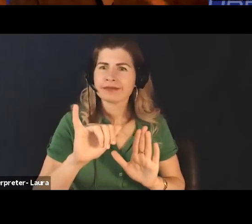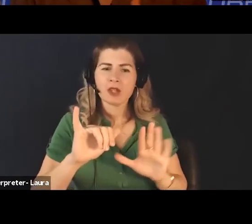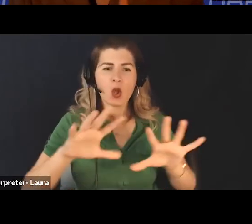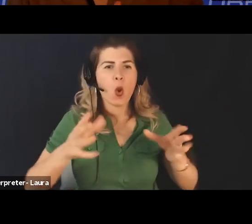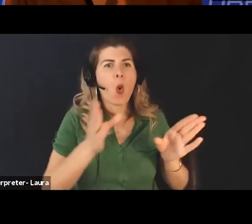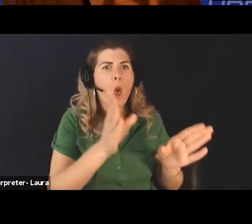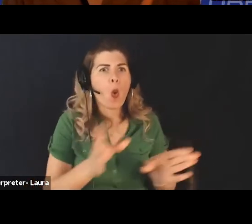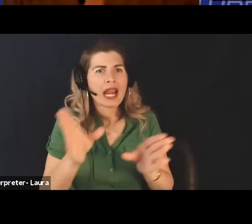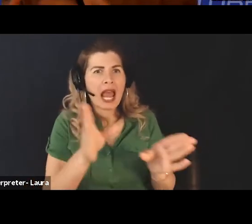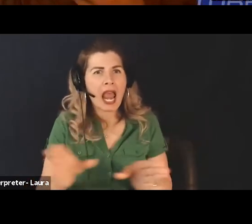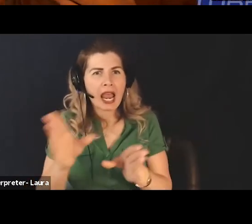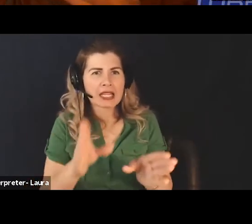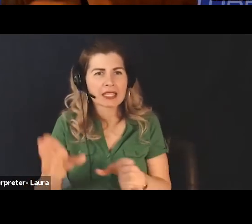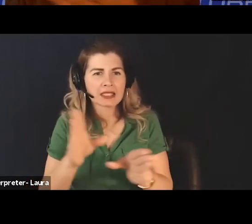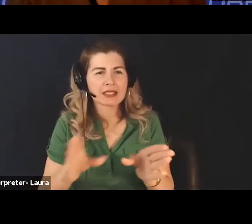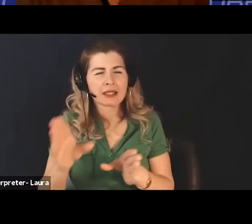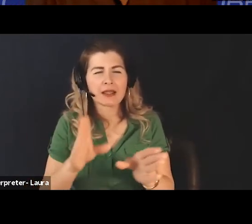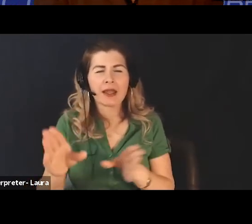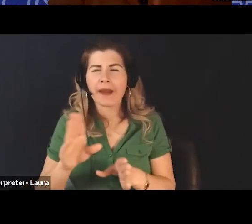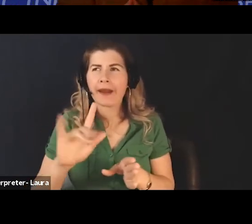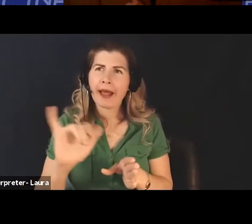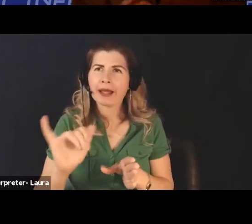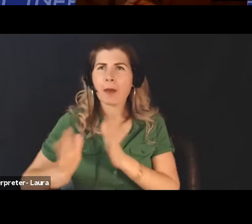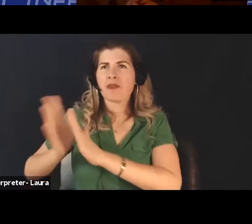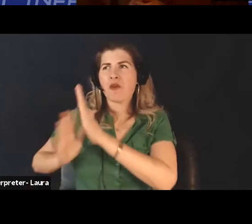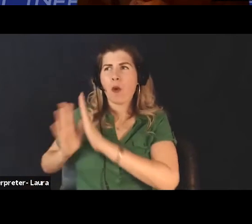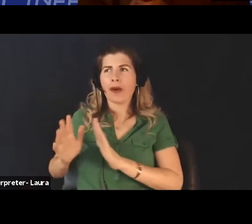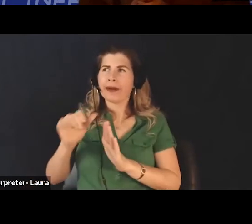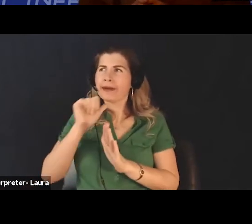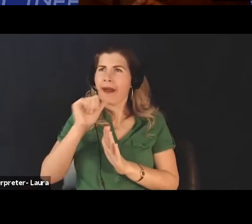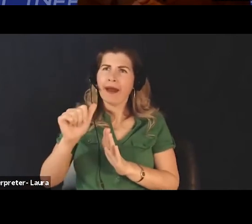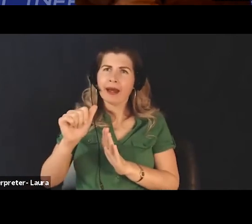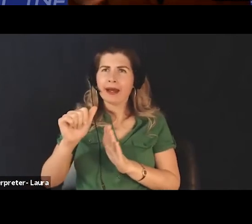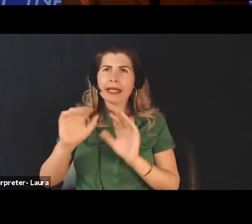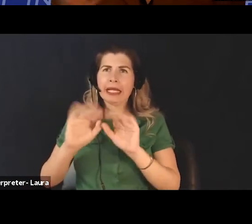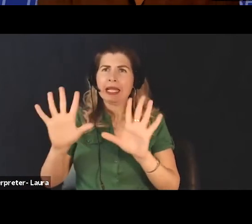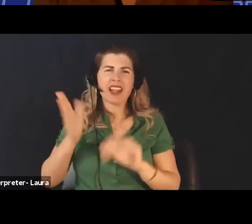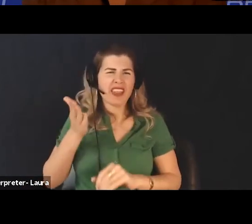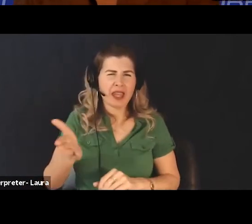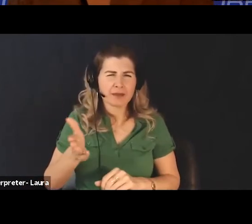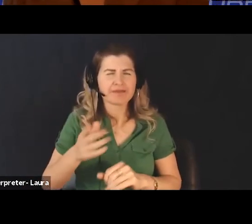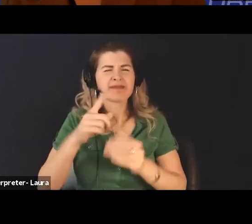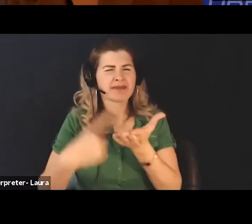is not so clear, has historically not so clearly been there. I want to talk about a decade long project